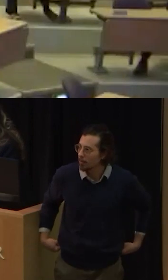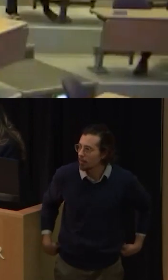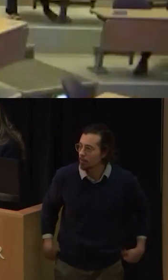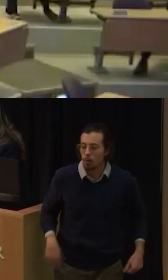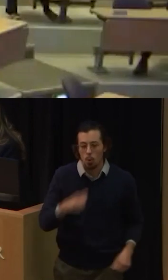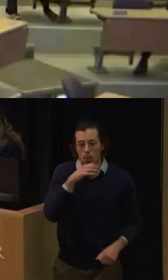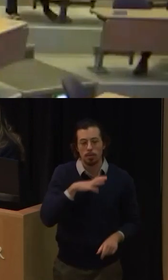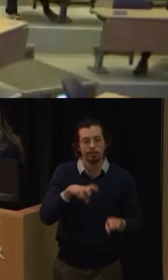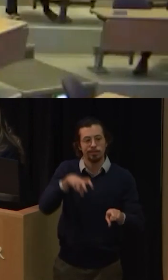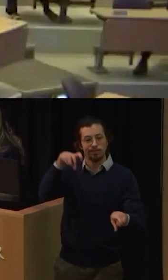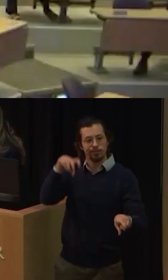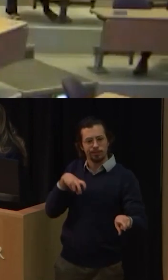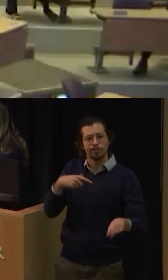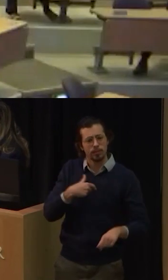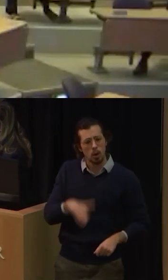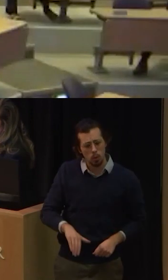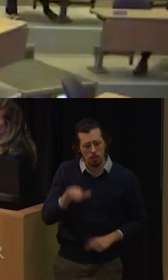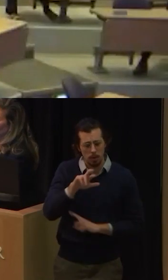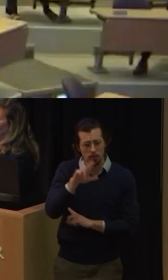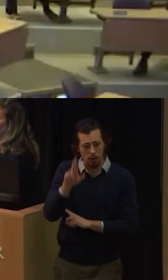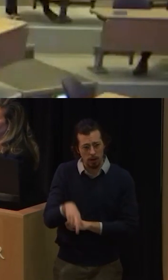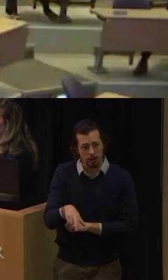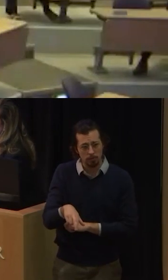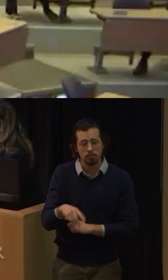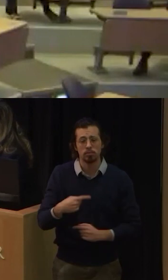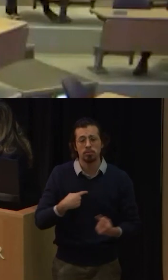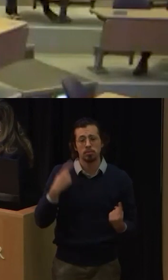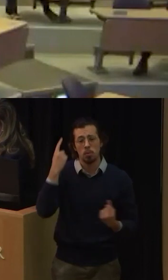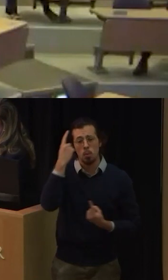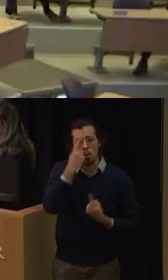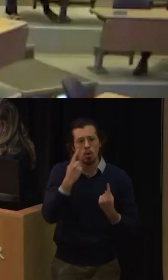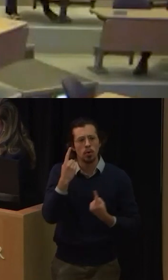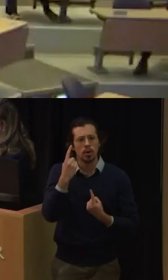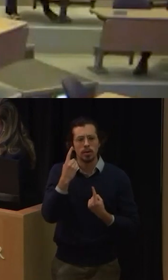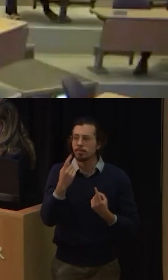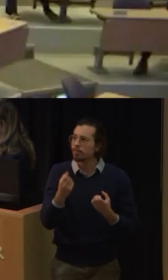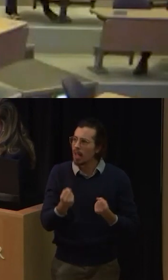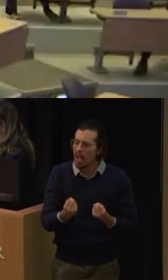[Audience Member] So I also grew up in Rochester in the '70s, and I'm wondering how much the change in education system